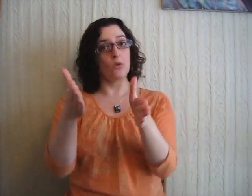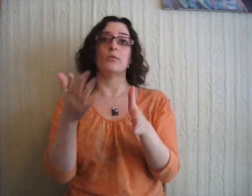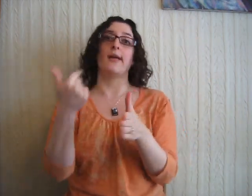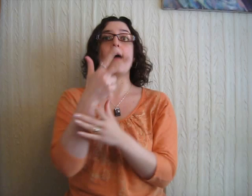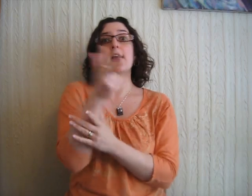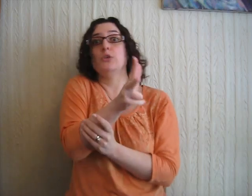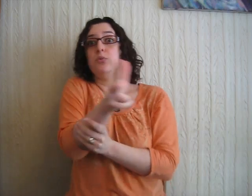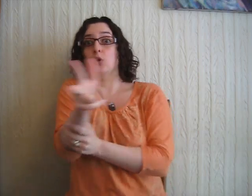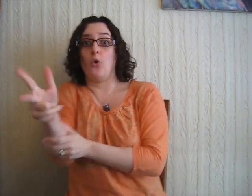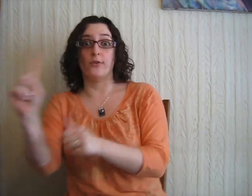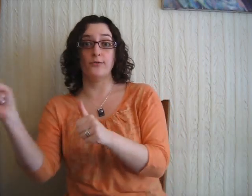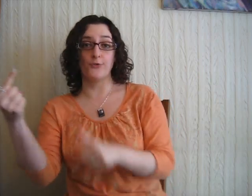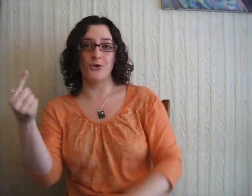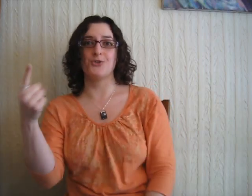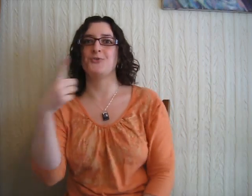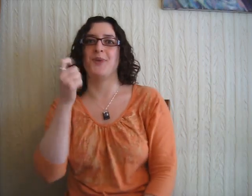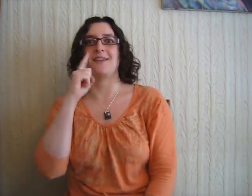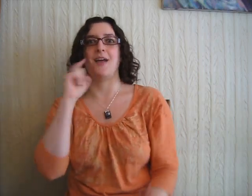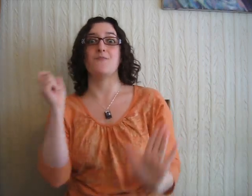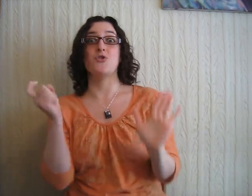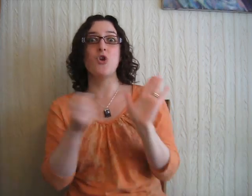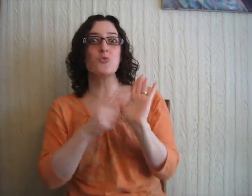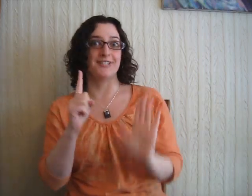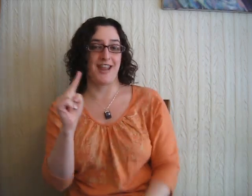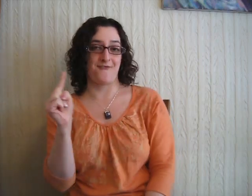And I'll actually pull over first because I'm noticing it first